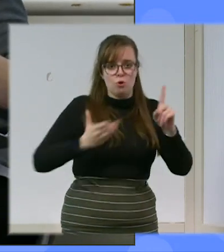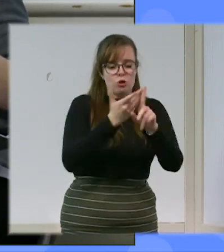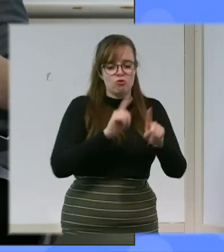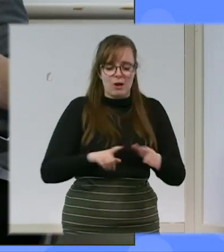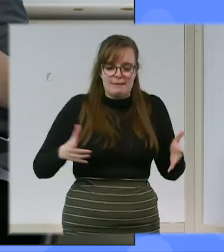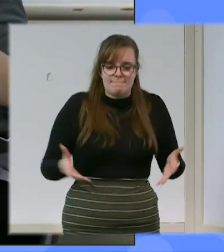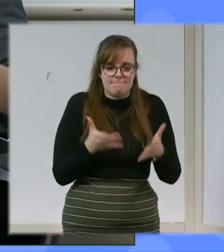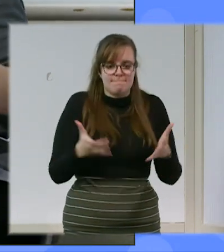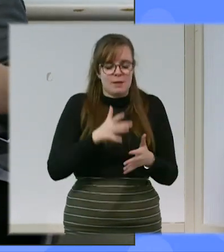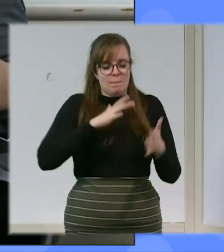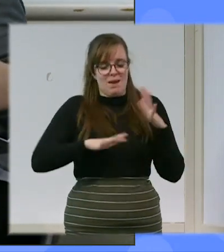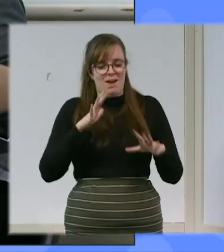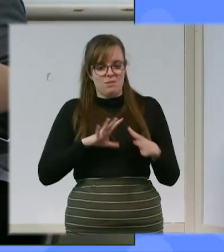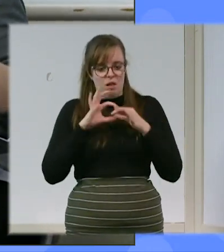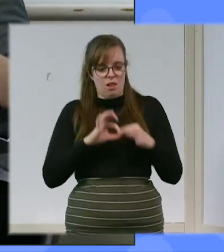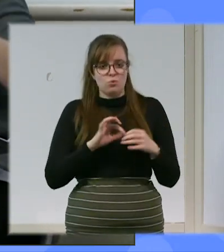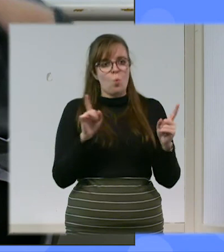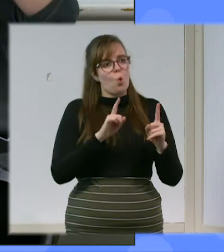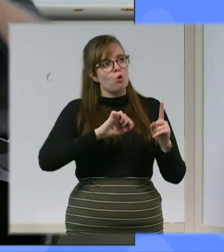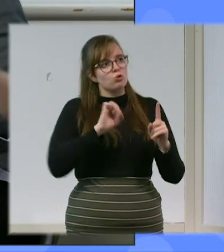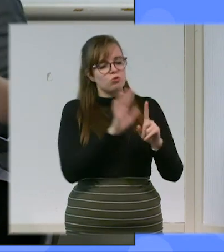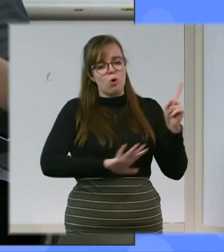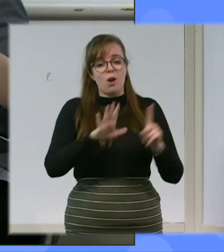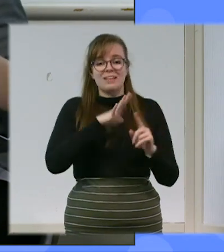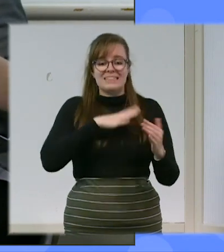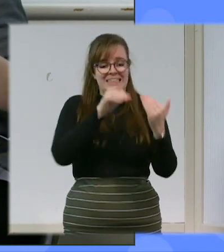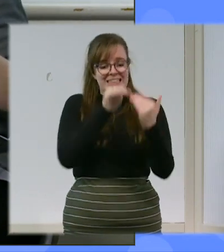that are aligned with what Scotland needs and disincentivizing the sort of